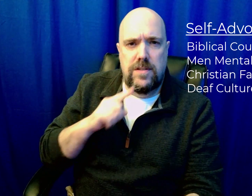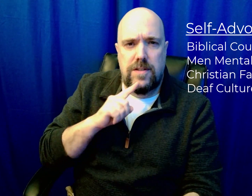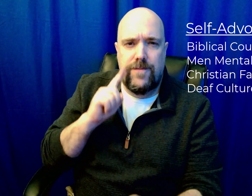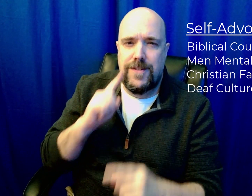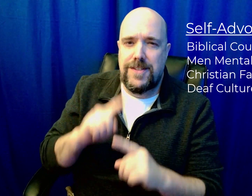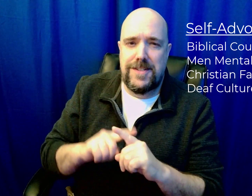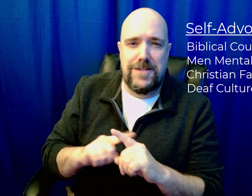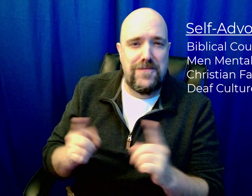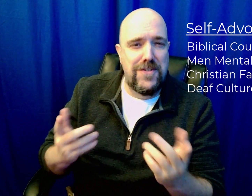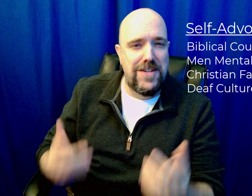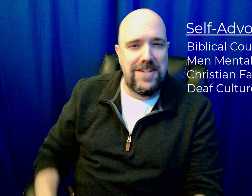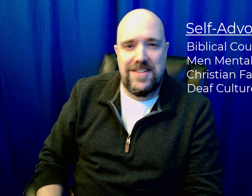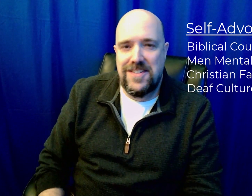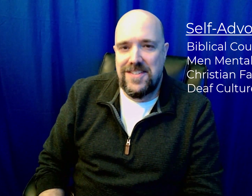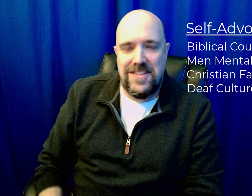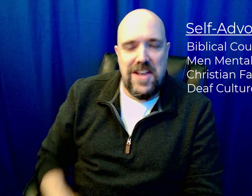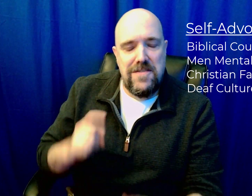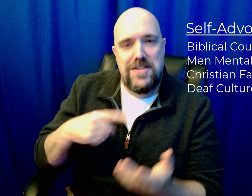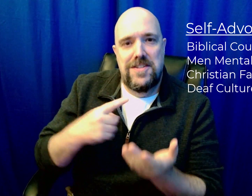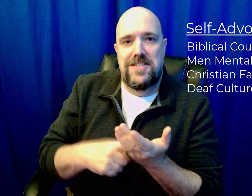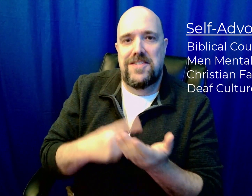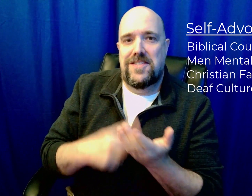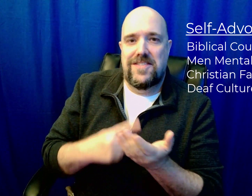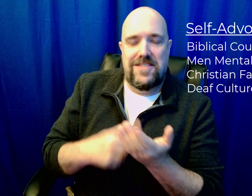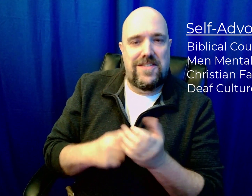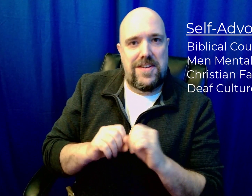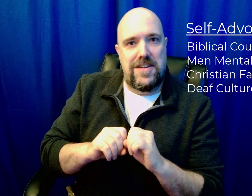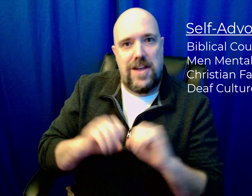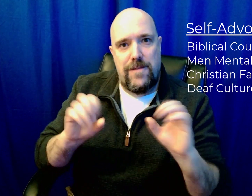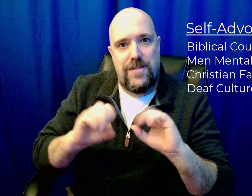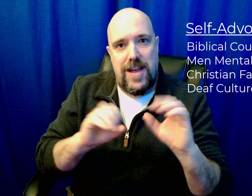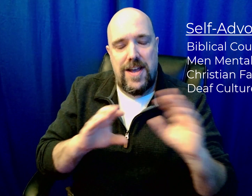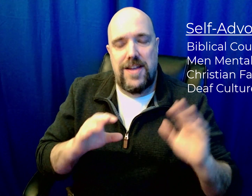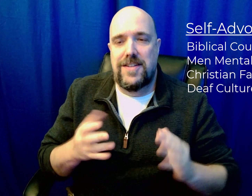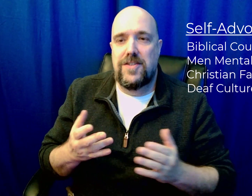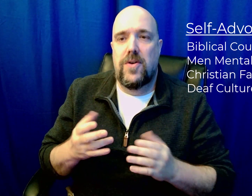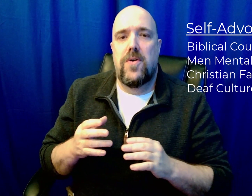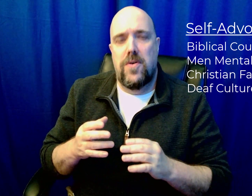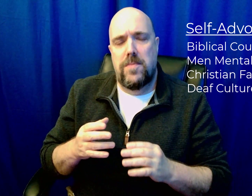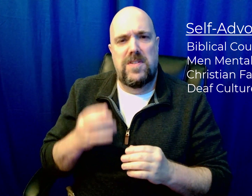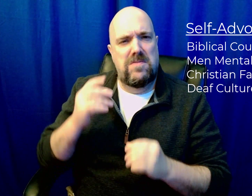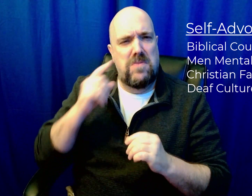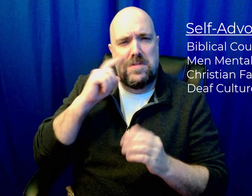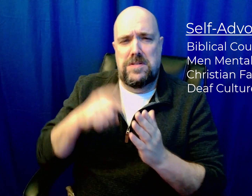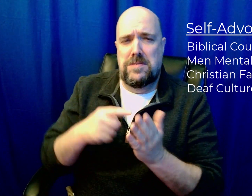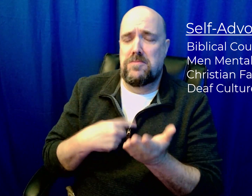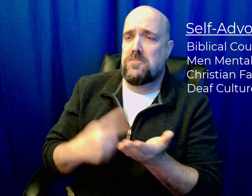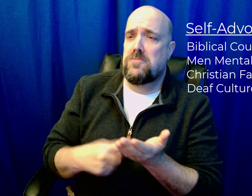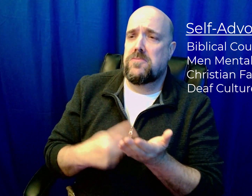But deaf culture is still different. I have been discussing to clarify some topics.